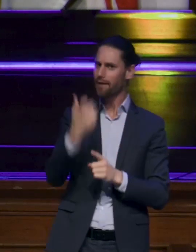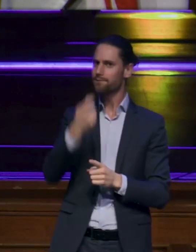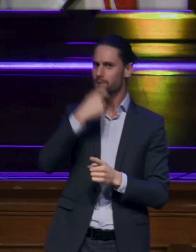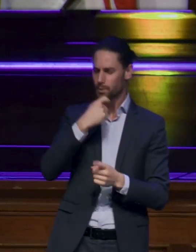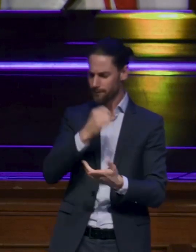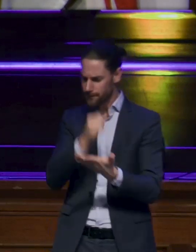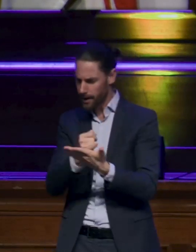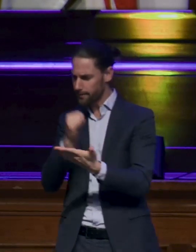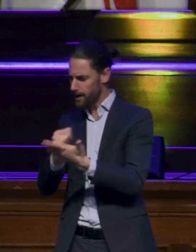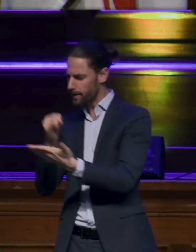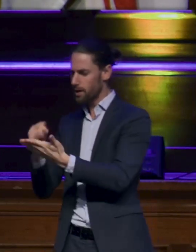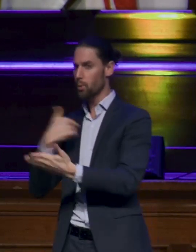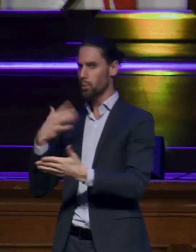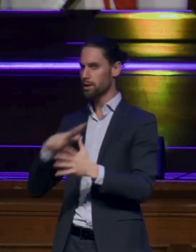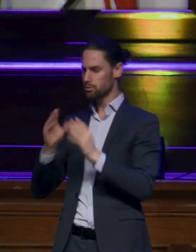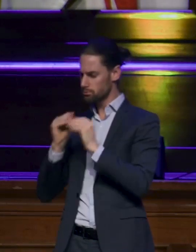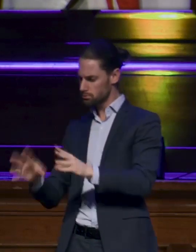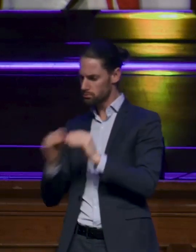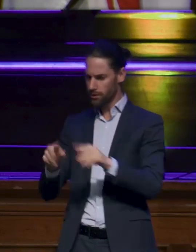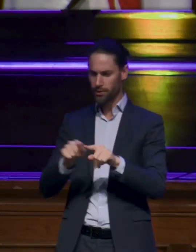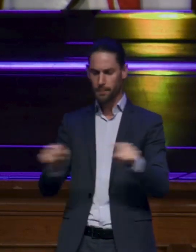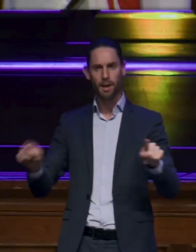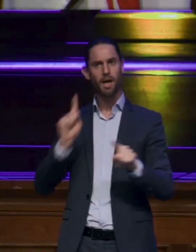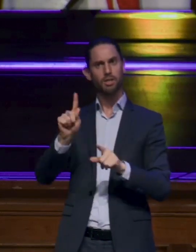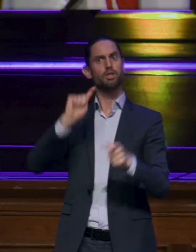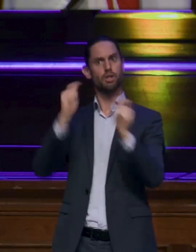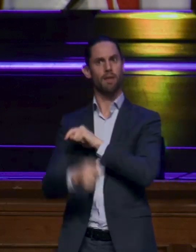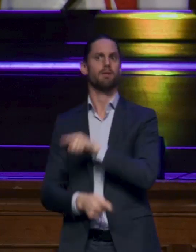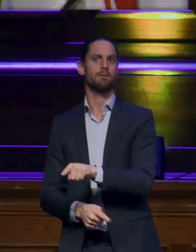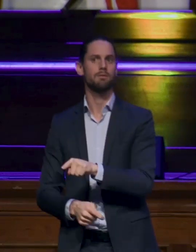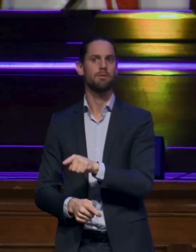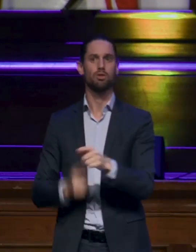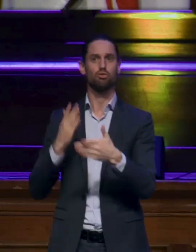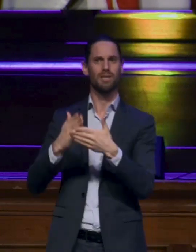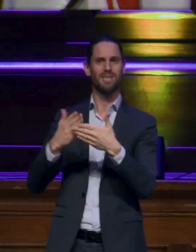that acknowledge it and change it and it is it's taken us too long today's so